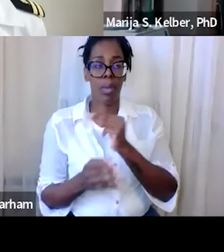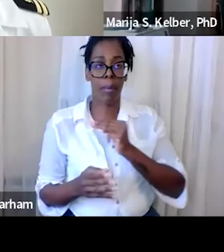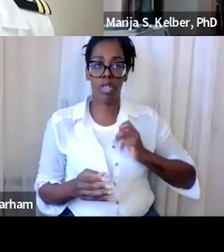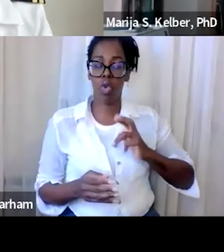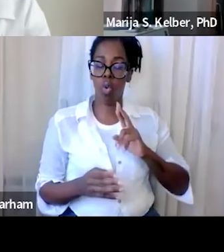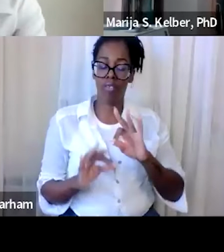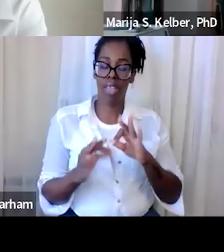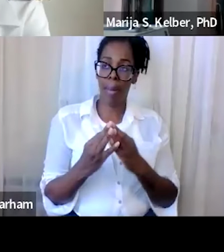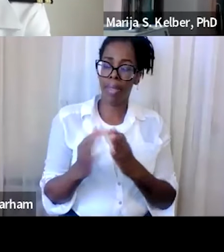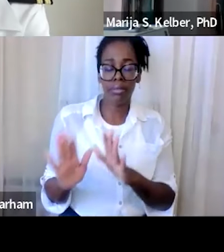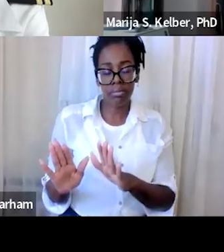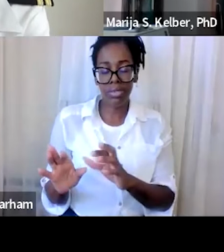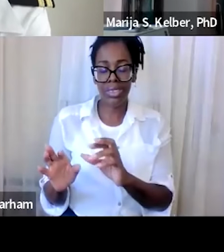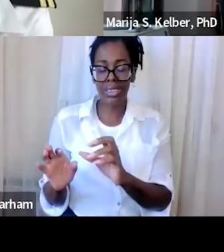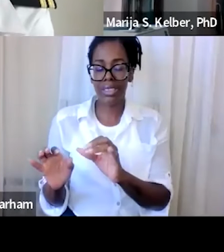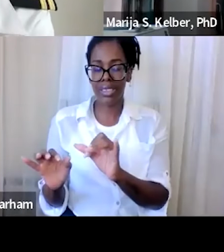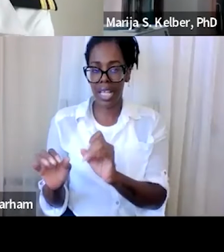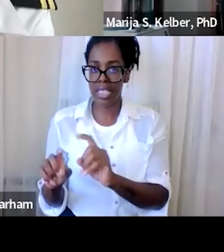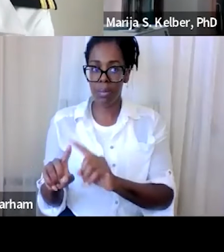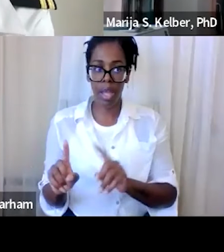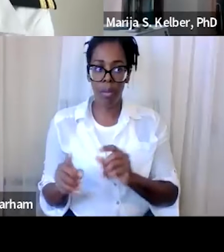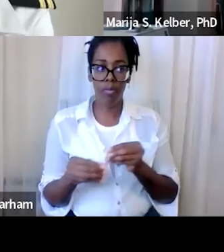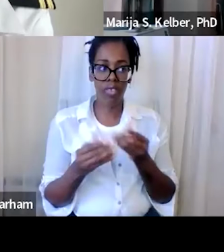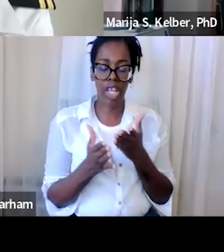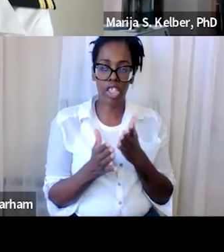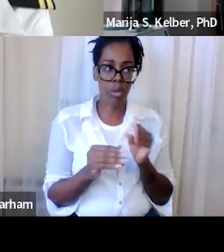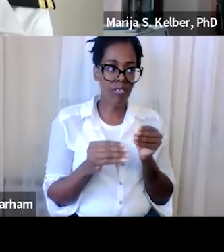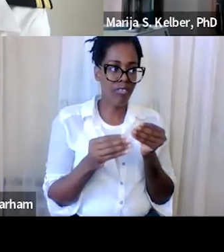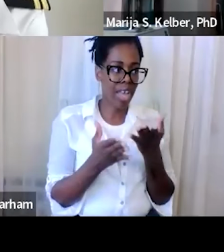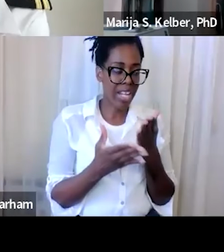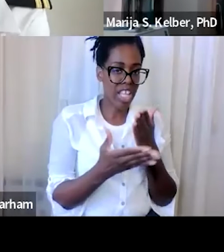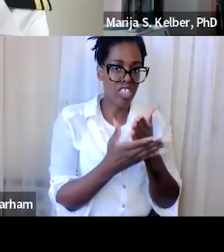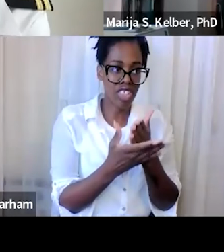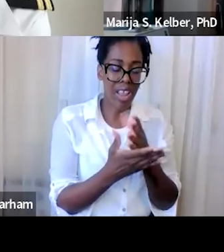are those providers providing those interventions understanding military and veteran culture?